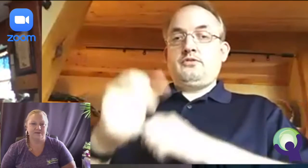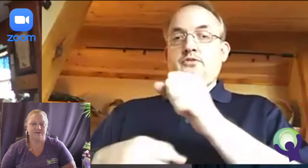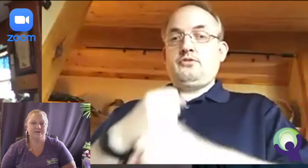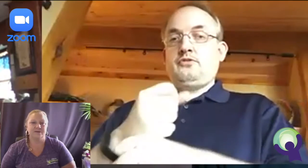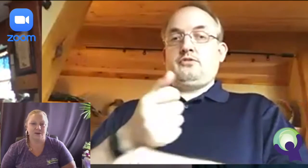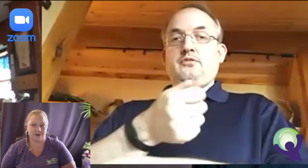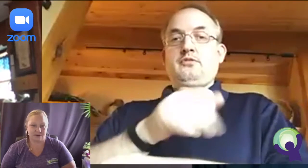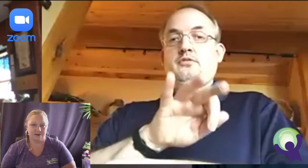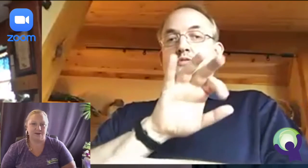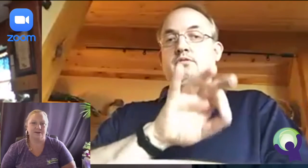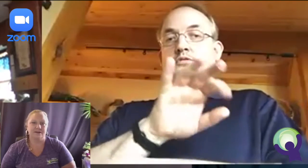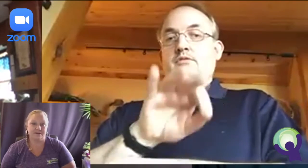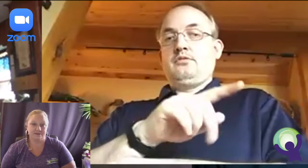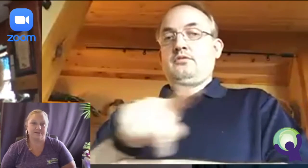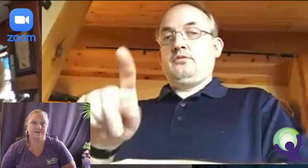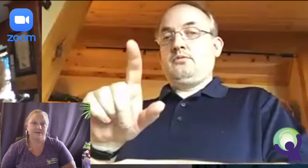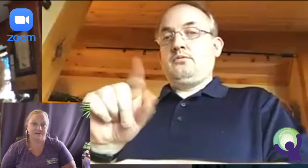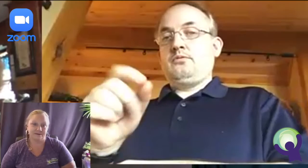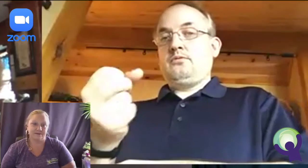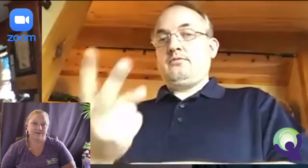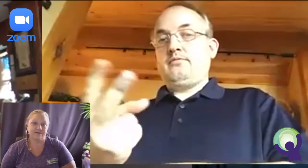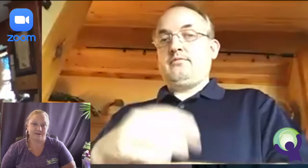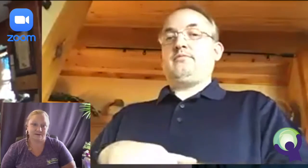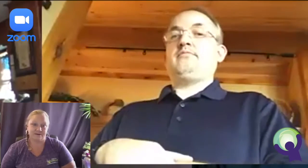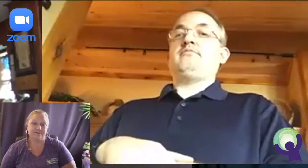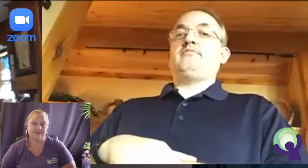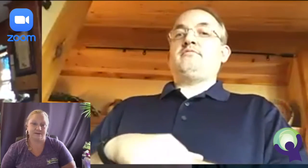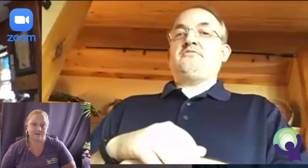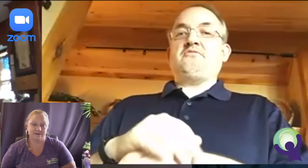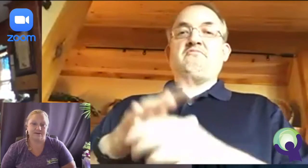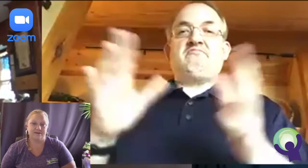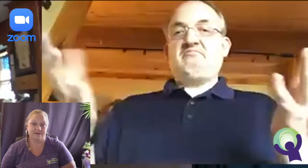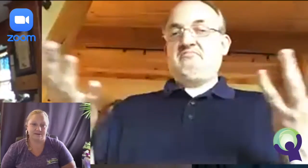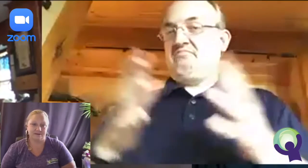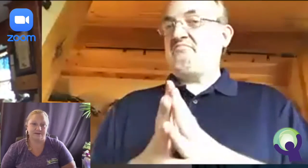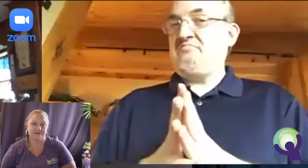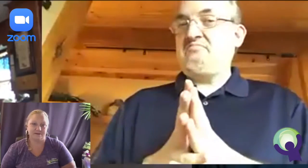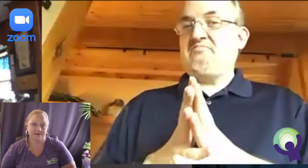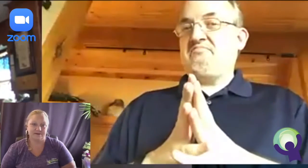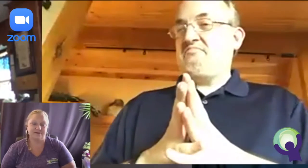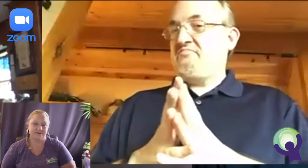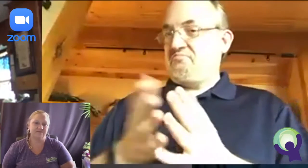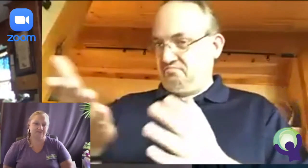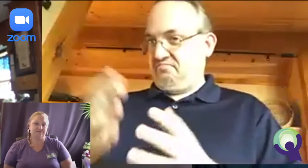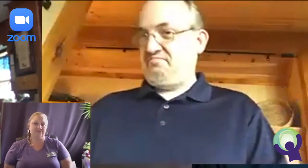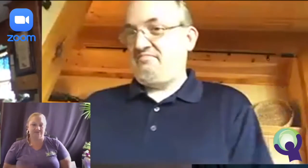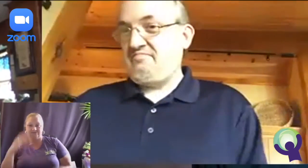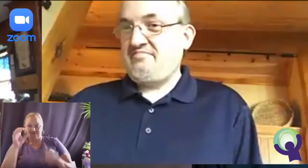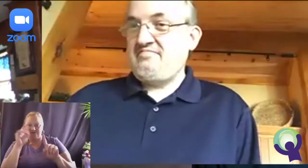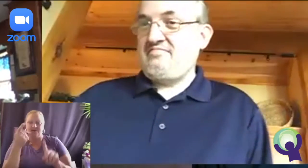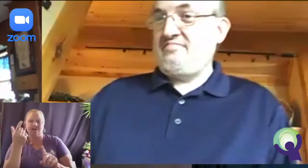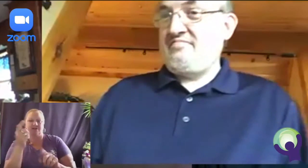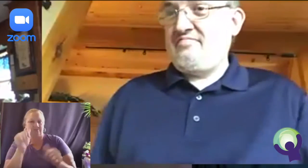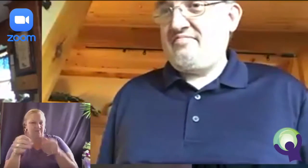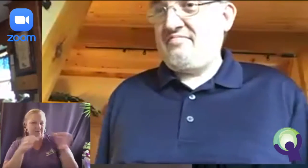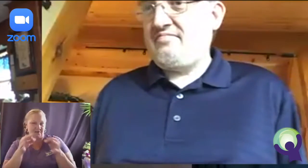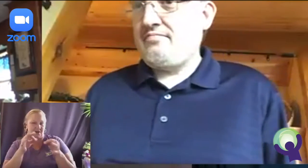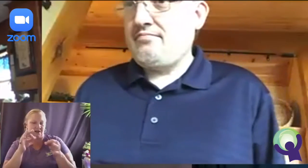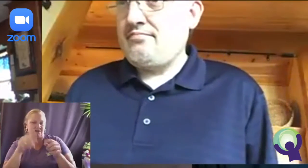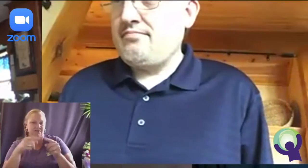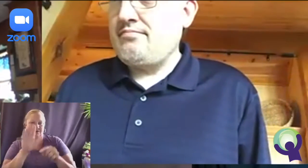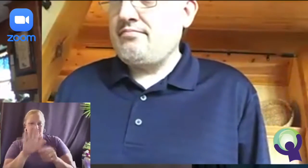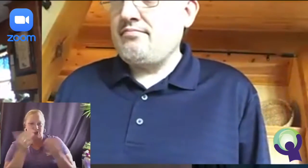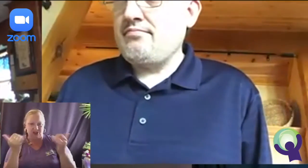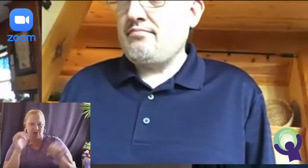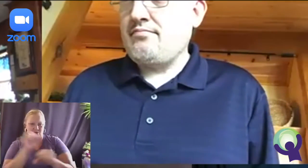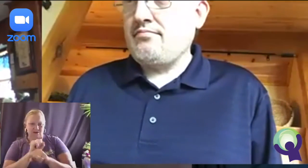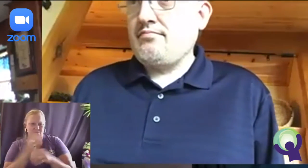I worked on Long Island. I actually taught at the Wisconsin School for the Deaf from 1999 to 2012.